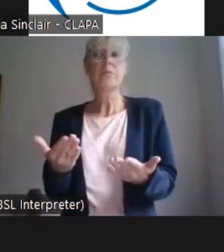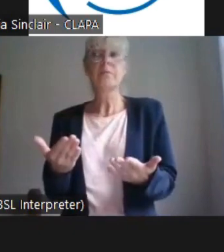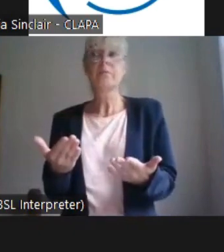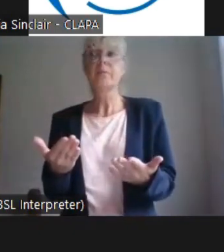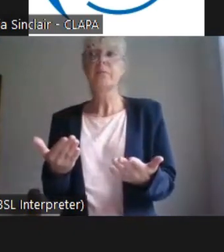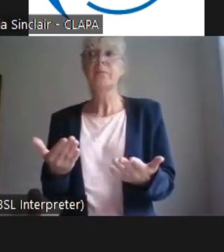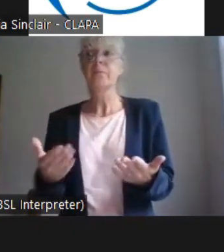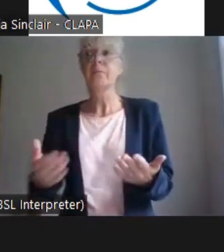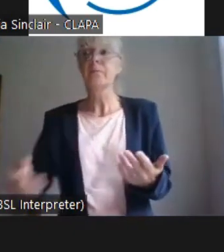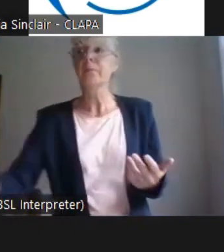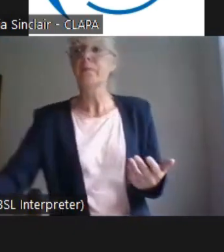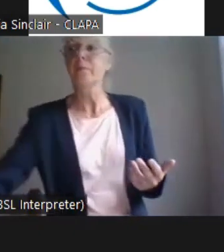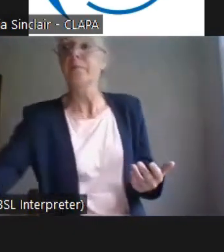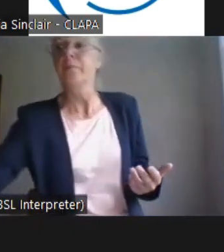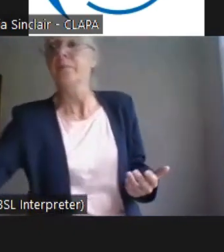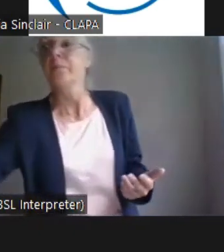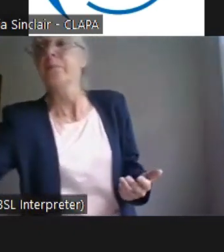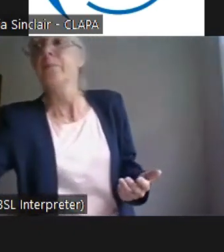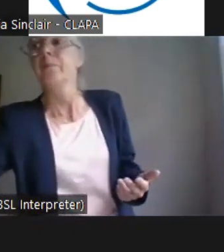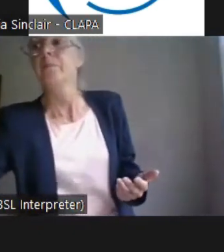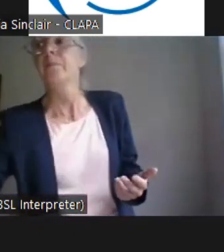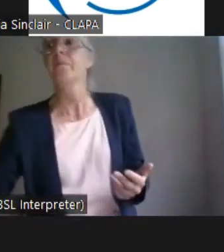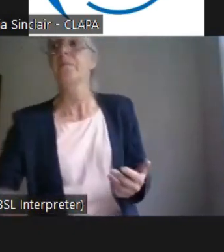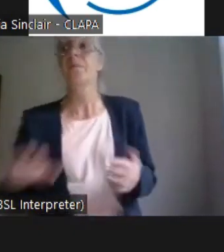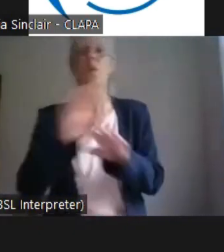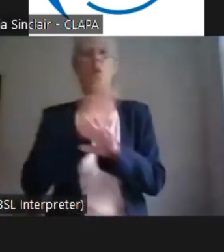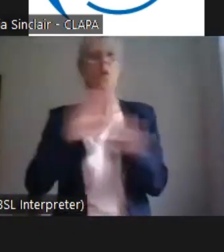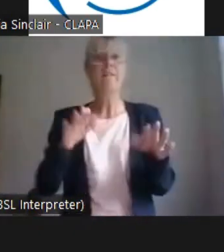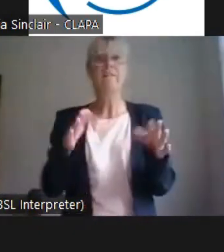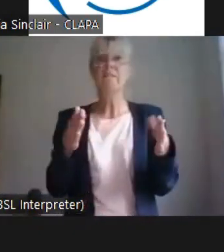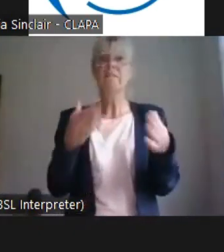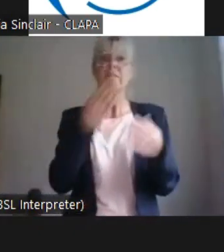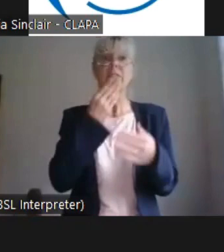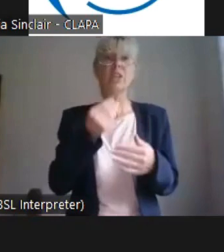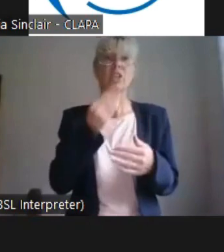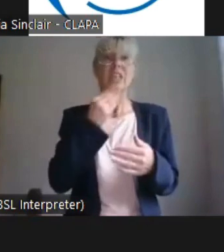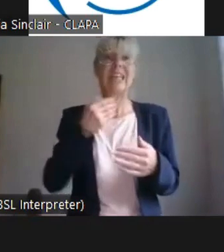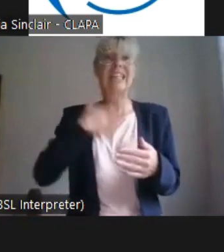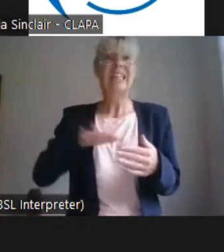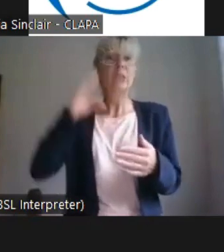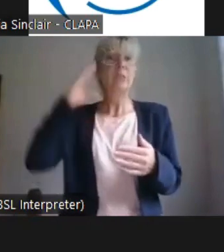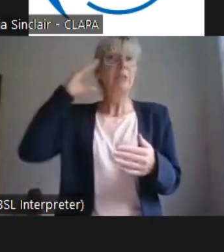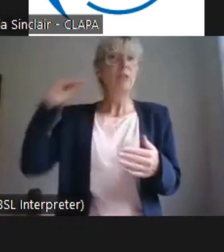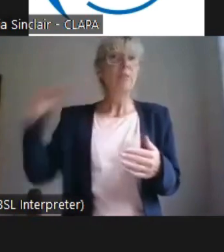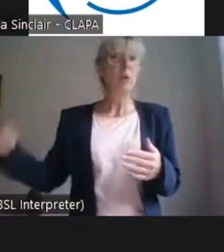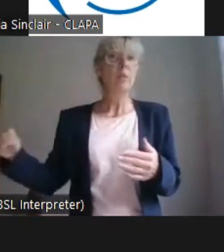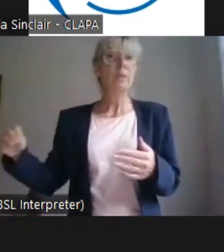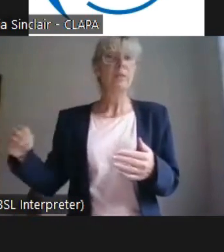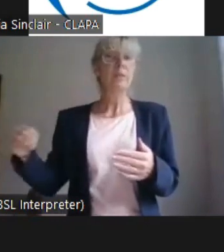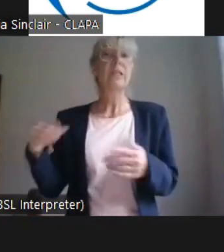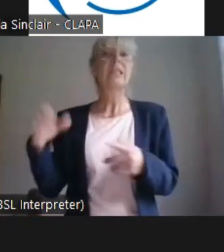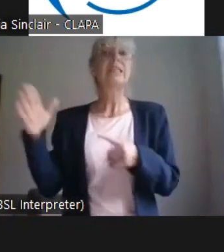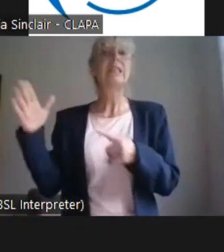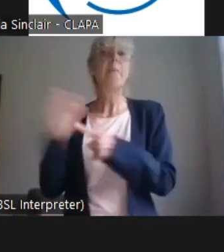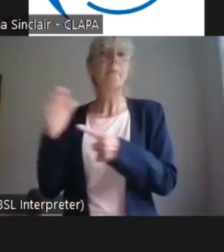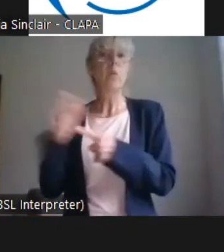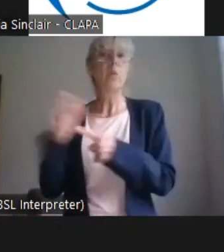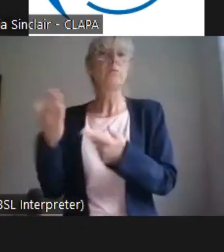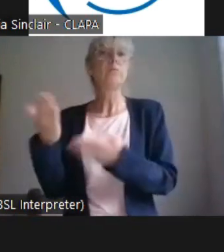know not functioning and need to be removed so I think that's um that's an important consultation